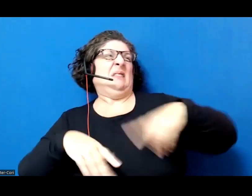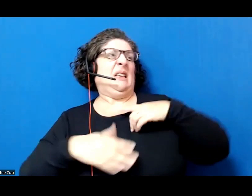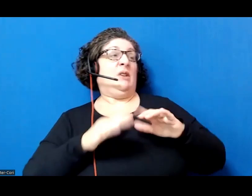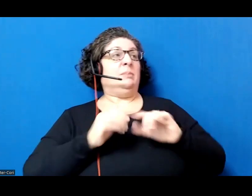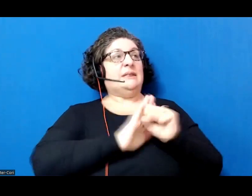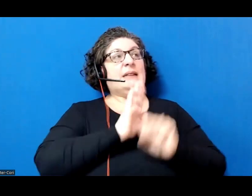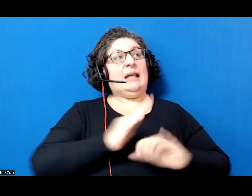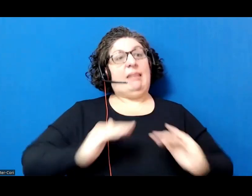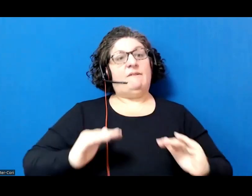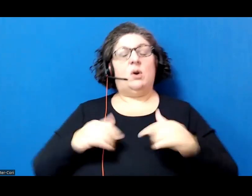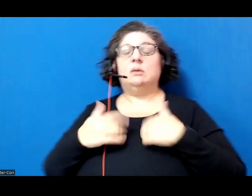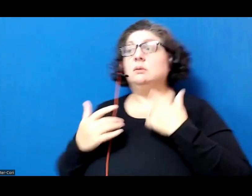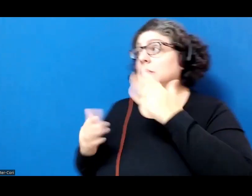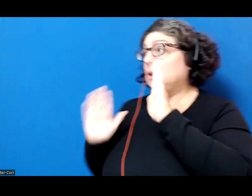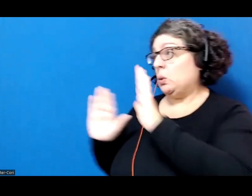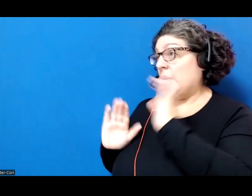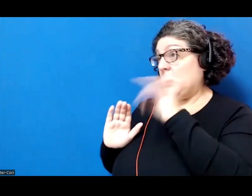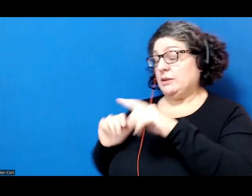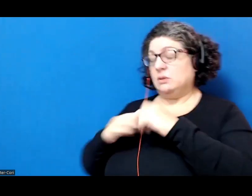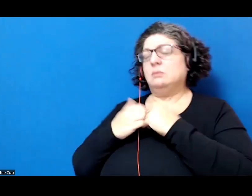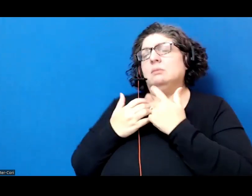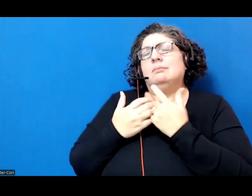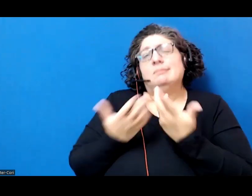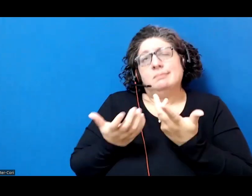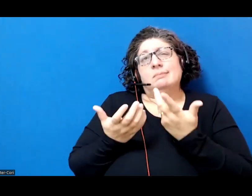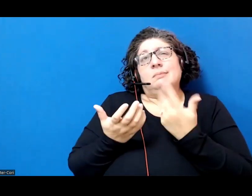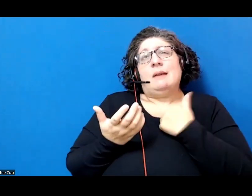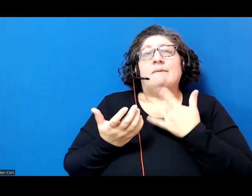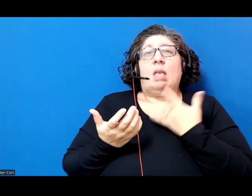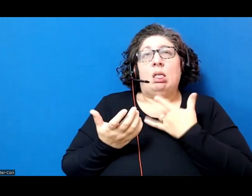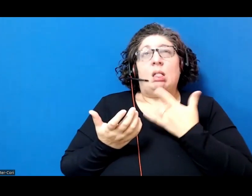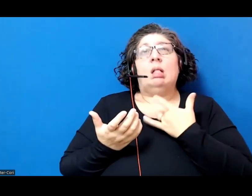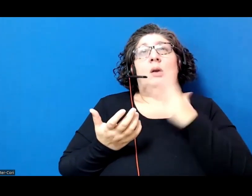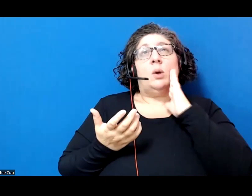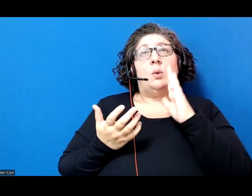That's a great question. My sense is they will certainly read that with care.